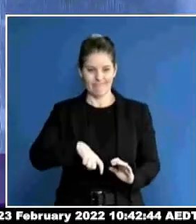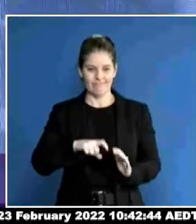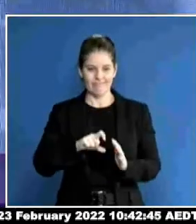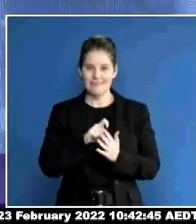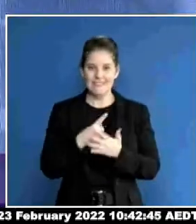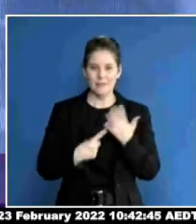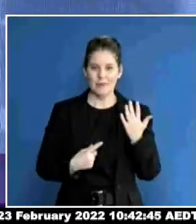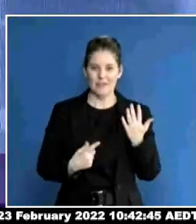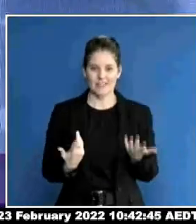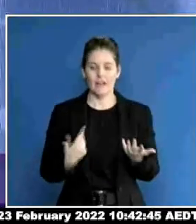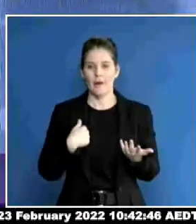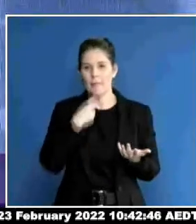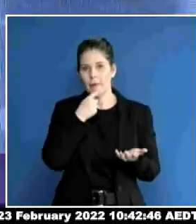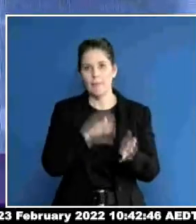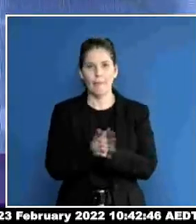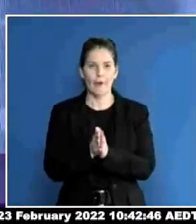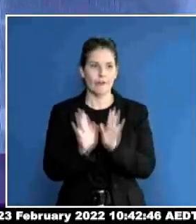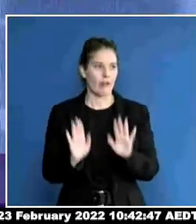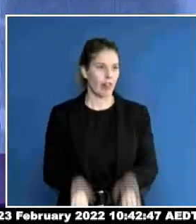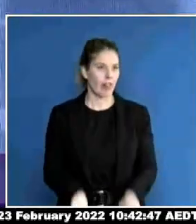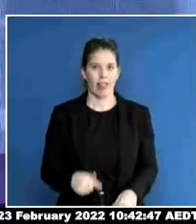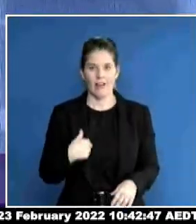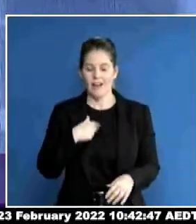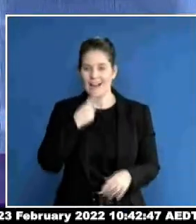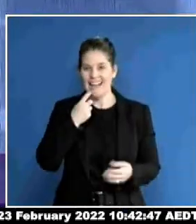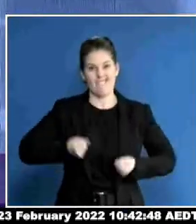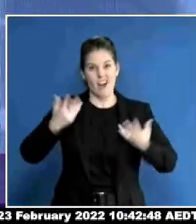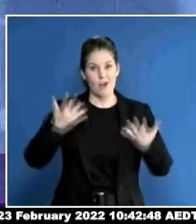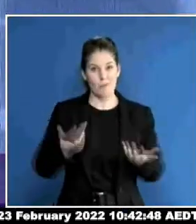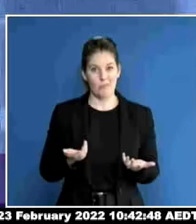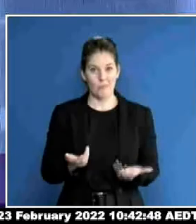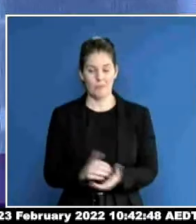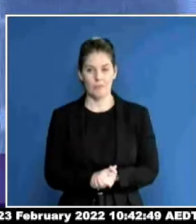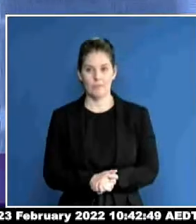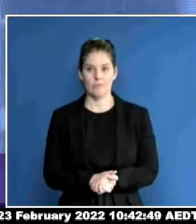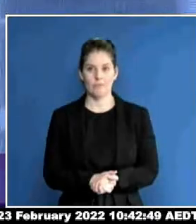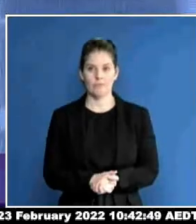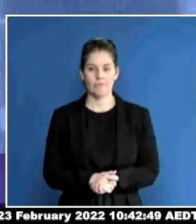Ms McAlpine said the lack of appropriate supports for people with disability to